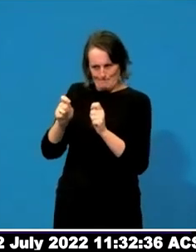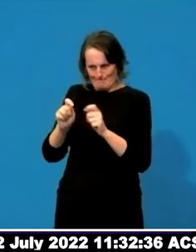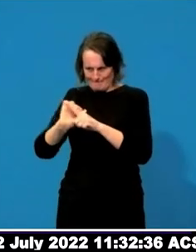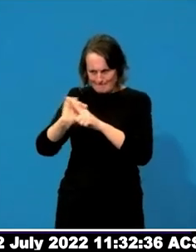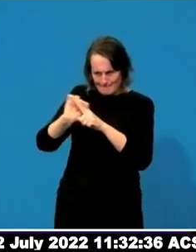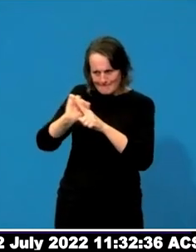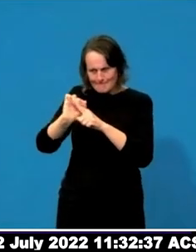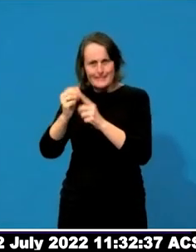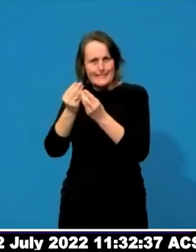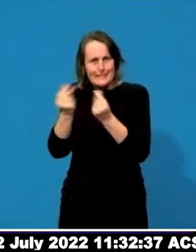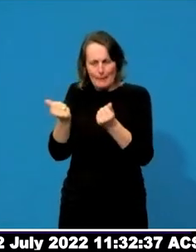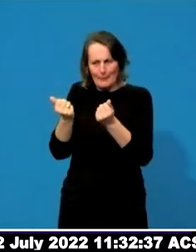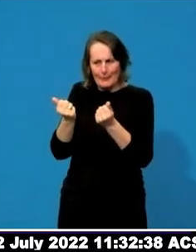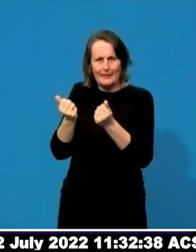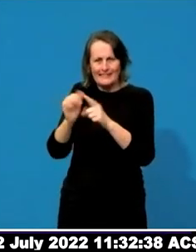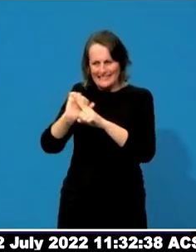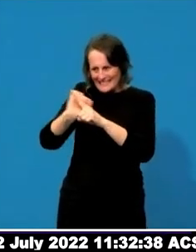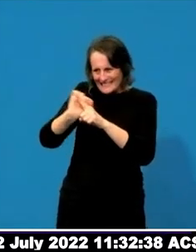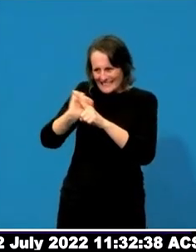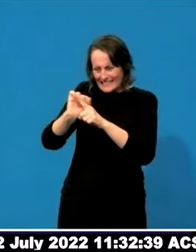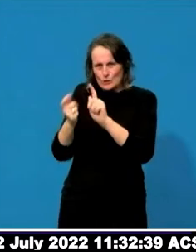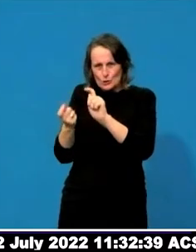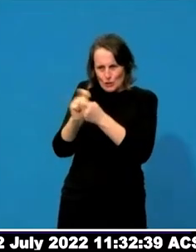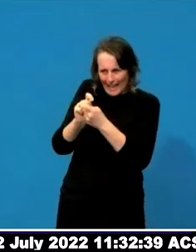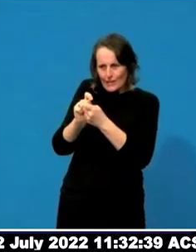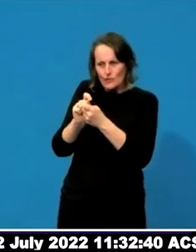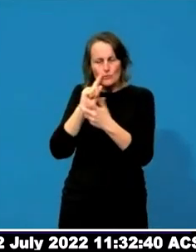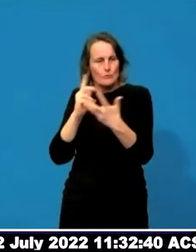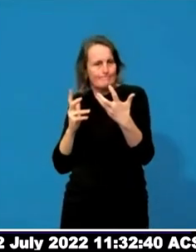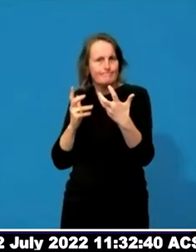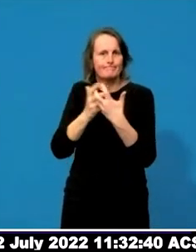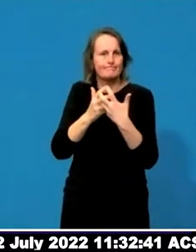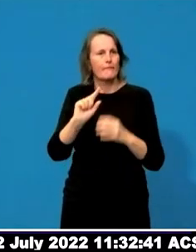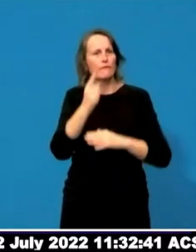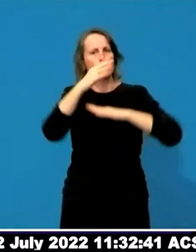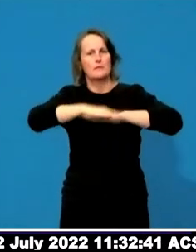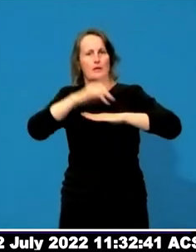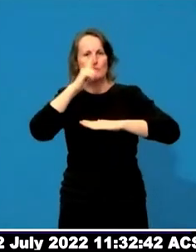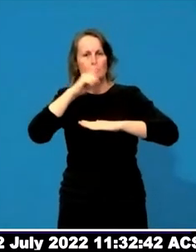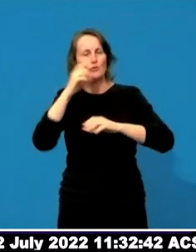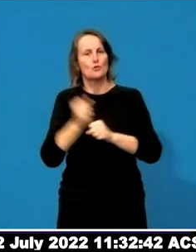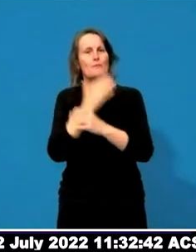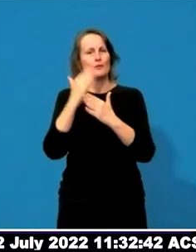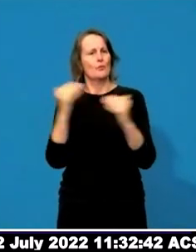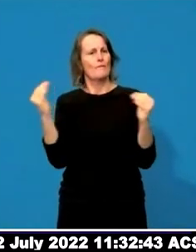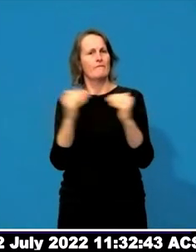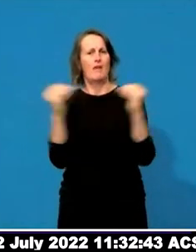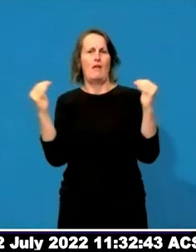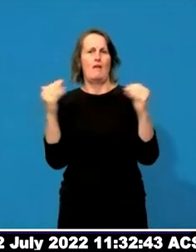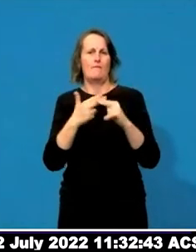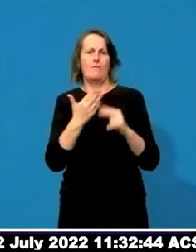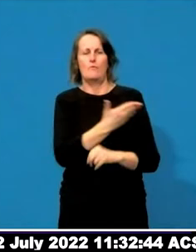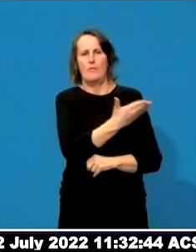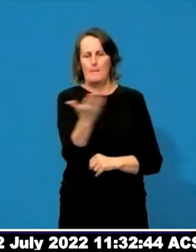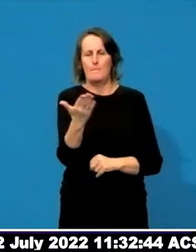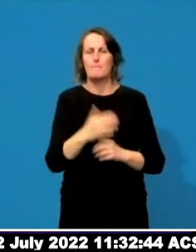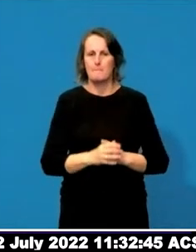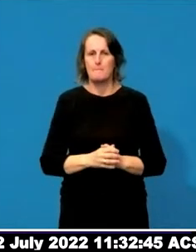so that it's giving First Nations people an equitable service to the rest of the -